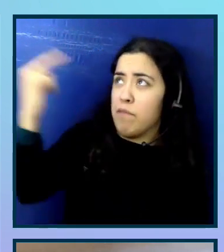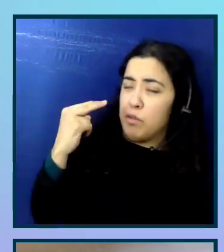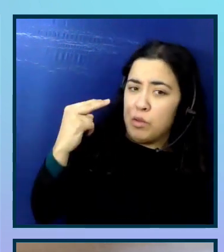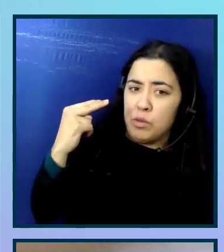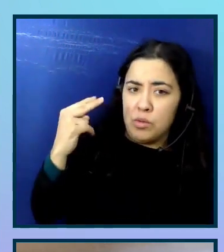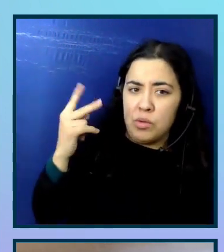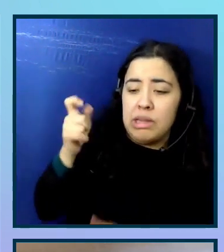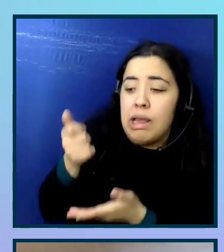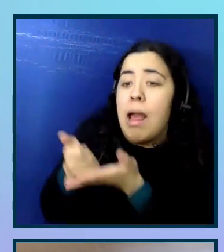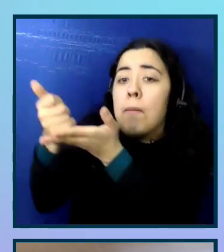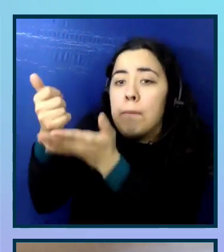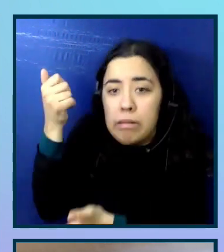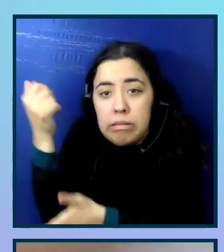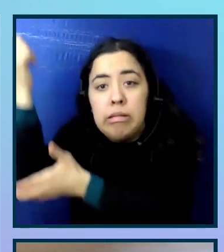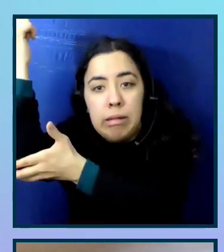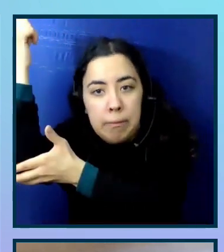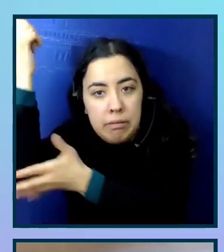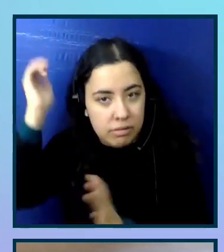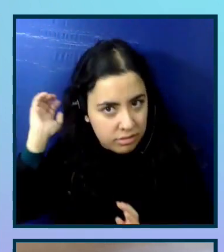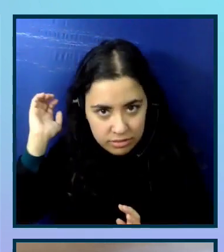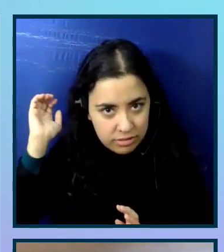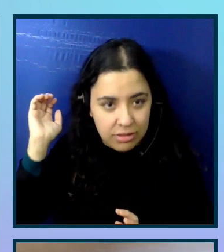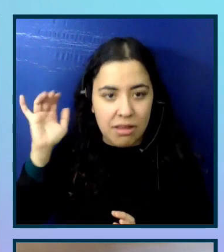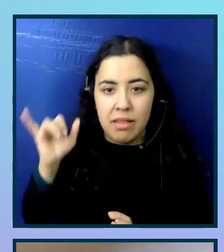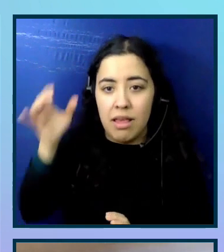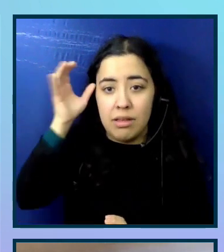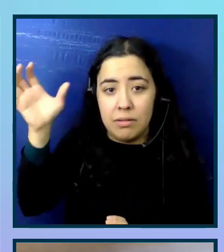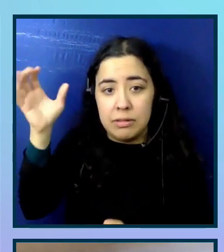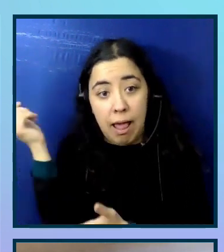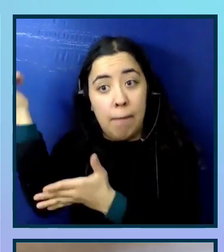The idea of needing help may make my students think